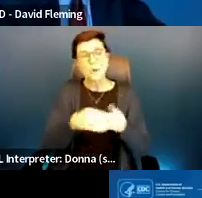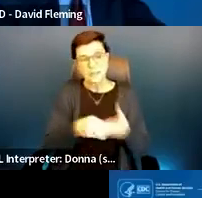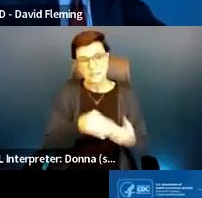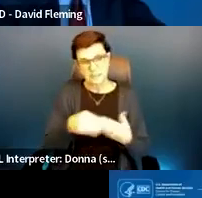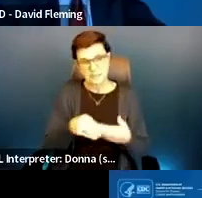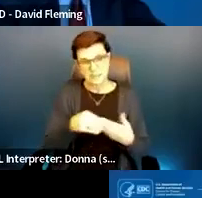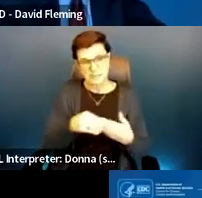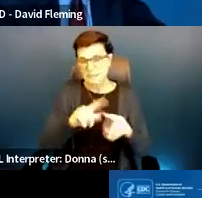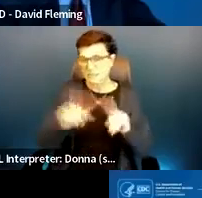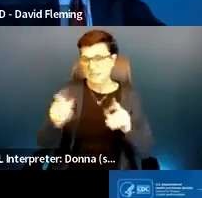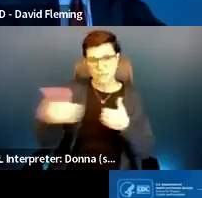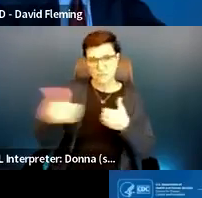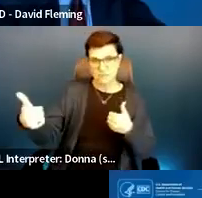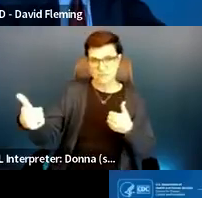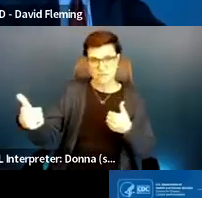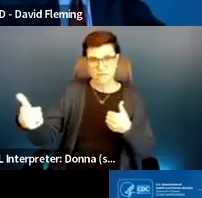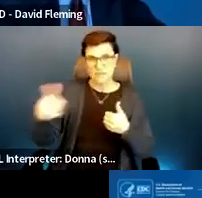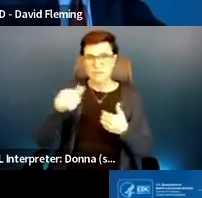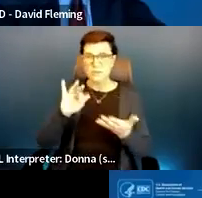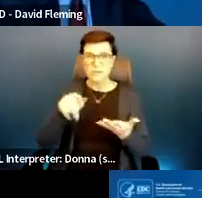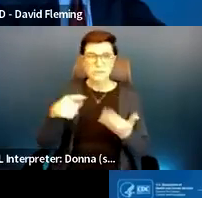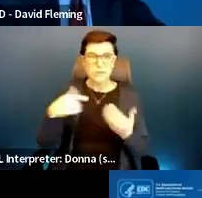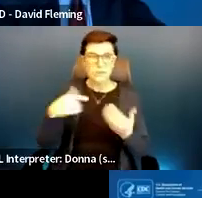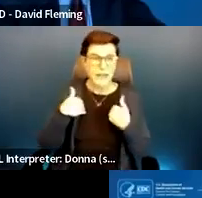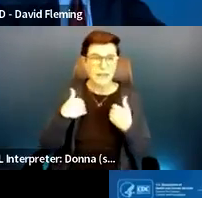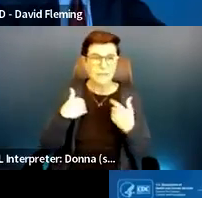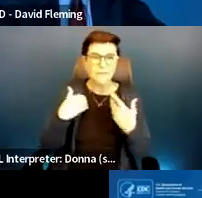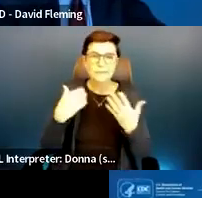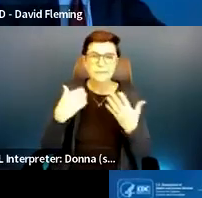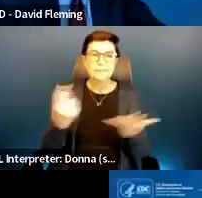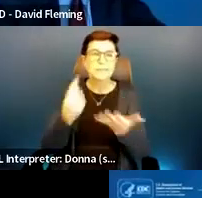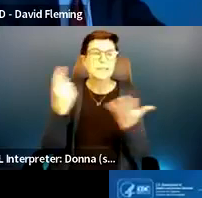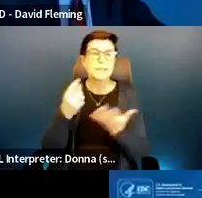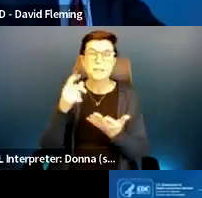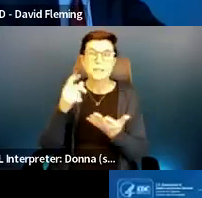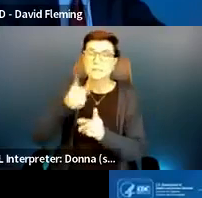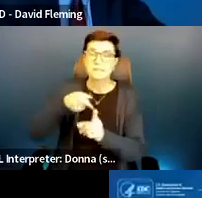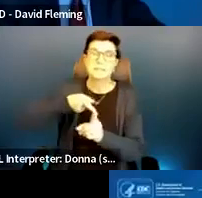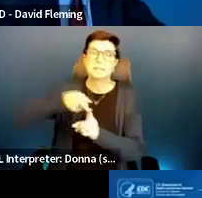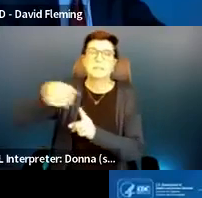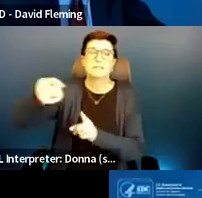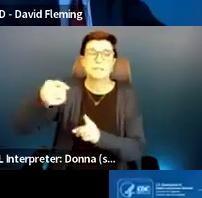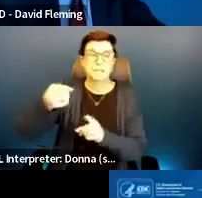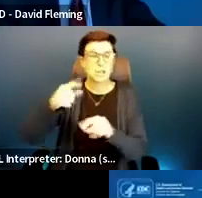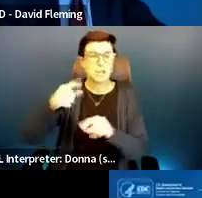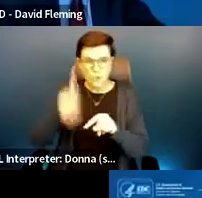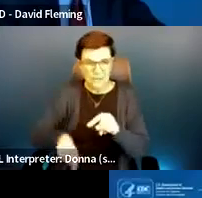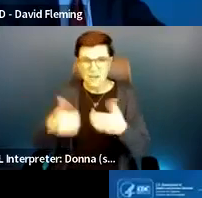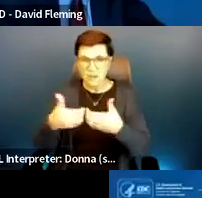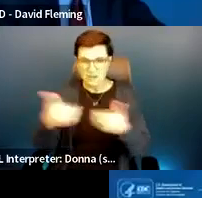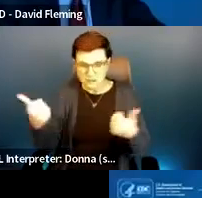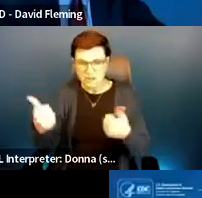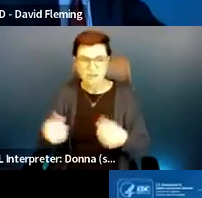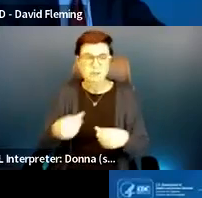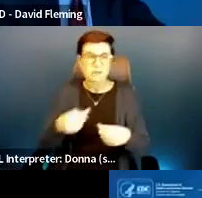so specialized that you cannot separate the clinical from the research, then you're going to have